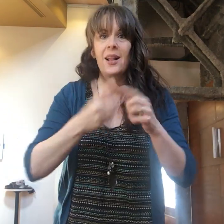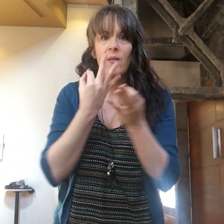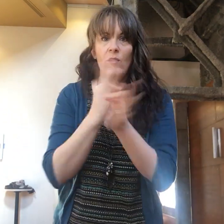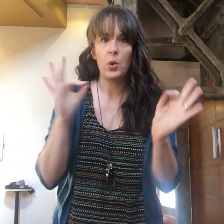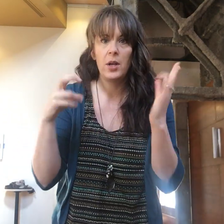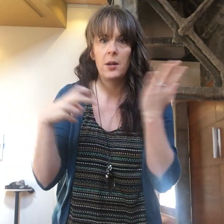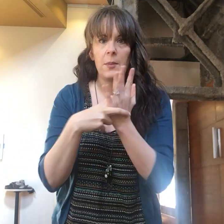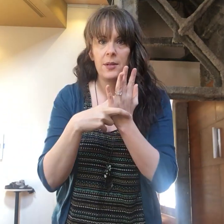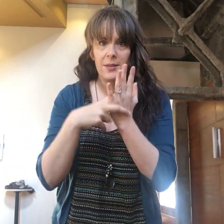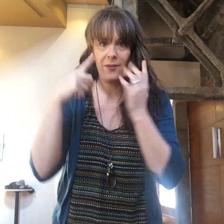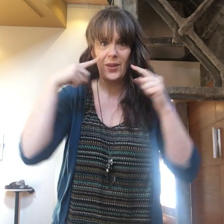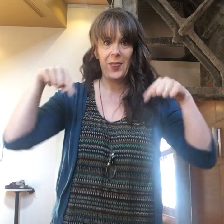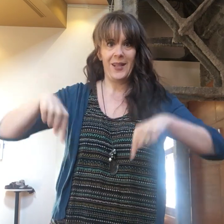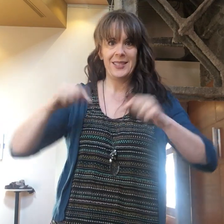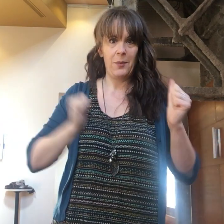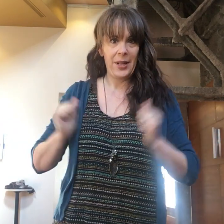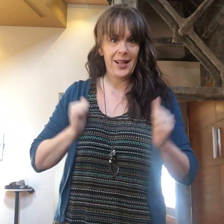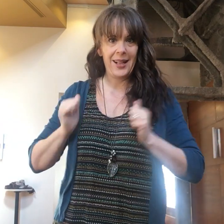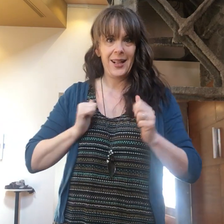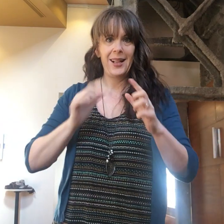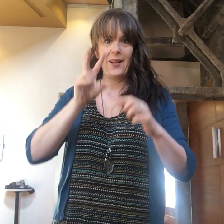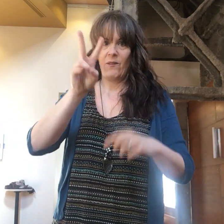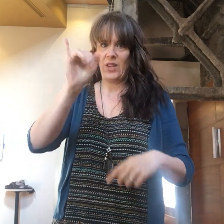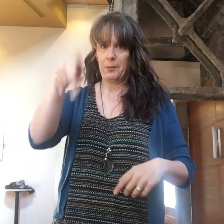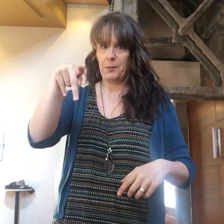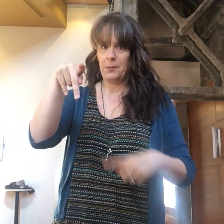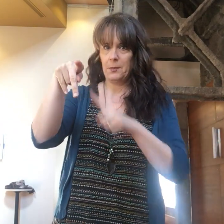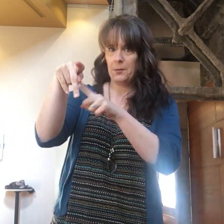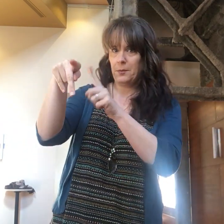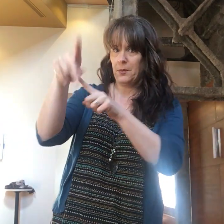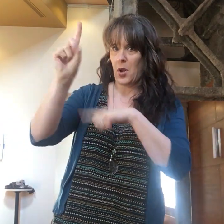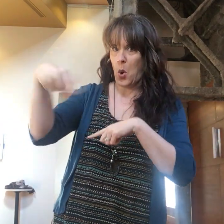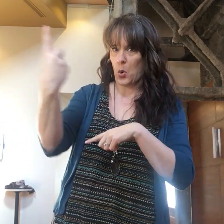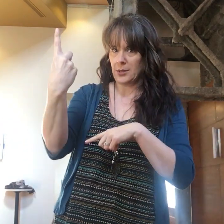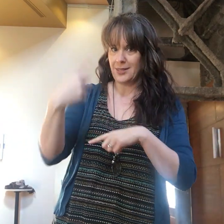Plus free tickets for that show for VIP only.